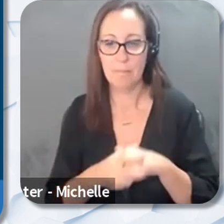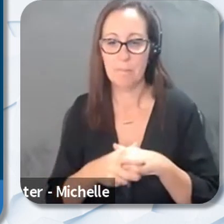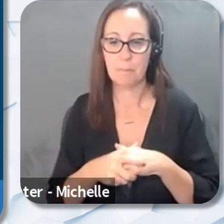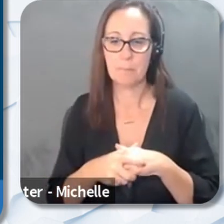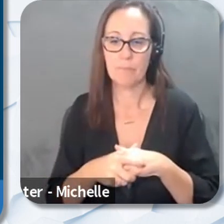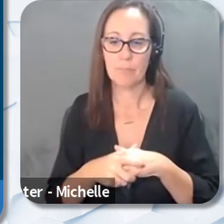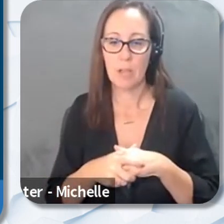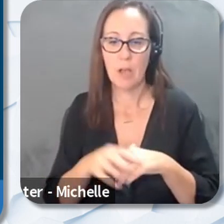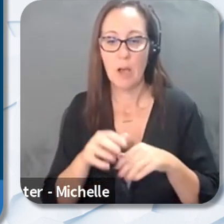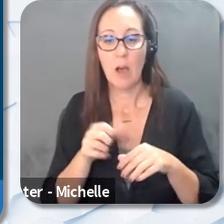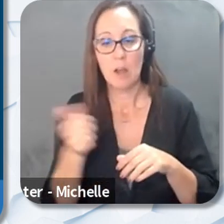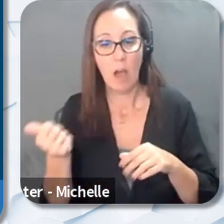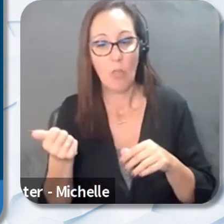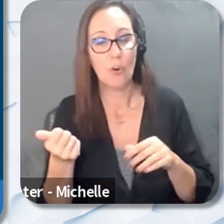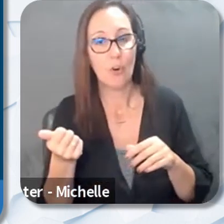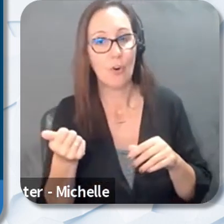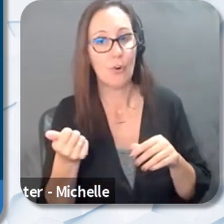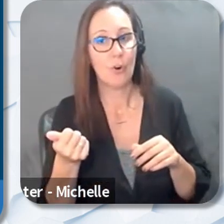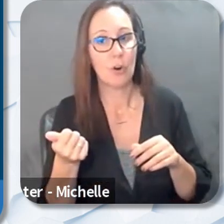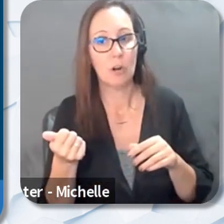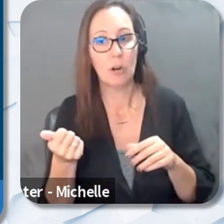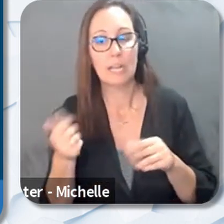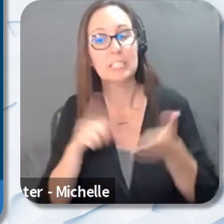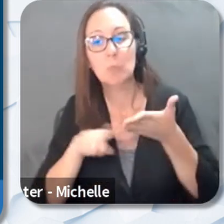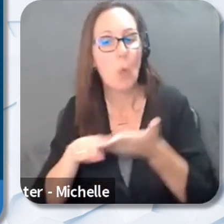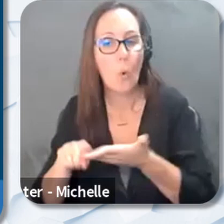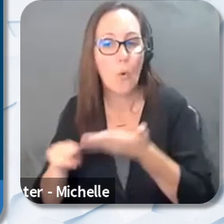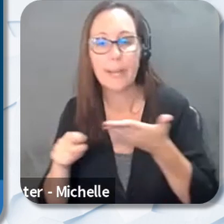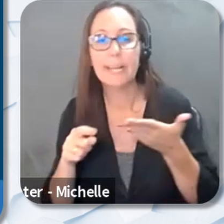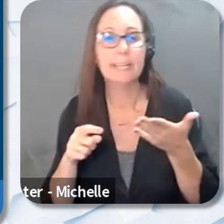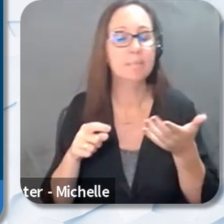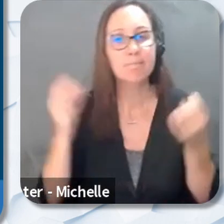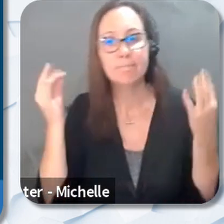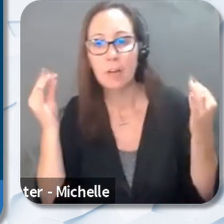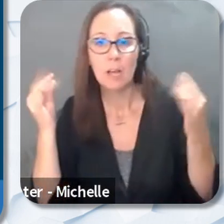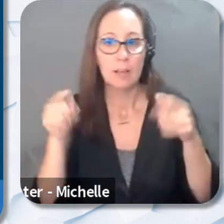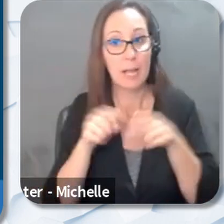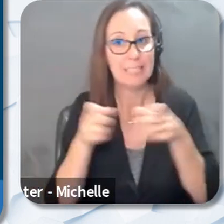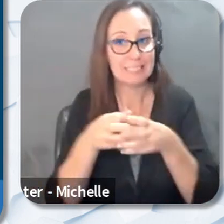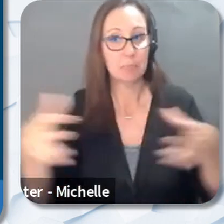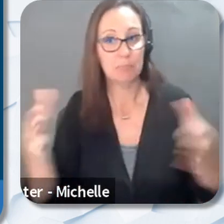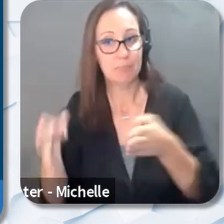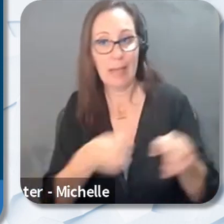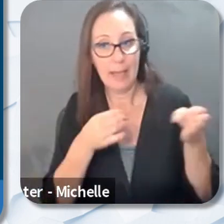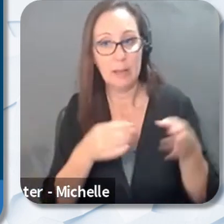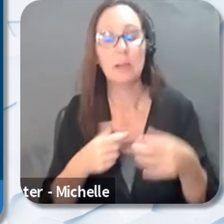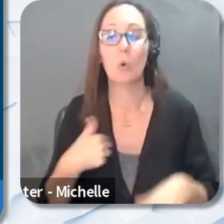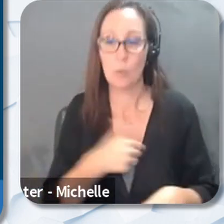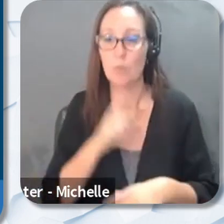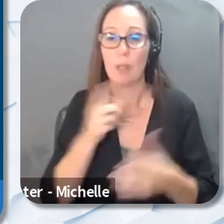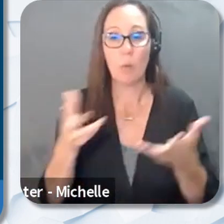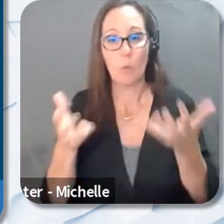Another another thing that we are exploring as we plan for expansion is we really. want to focus on